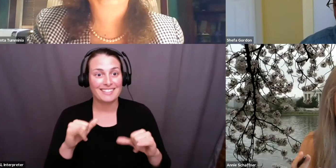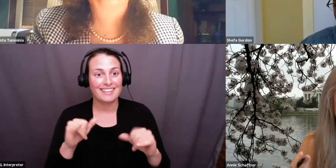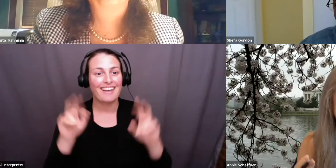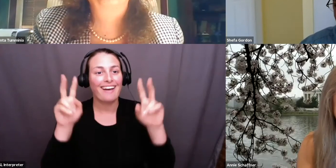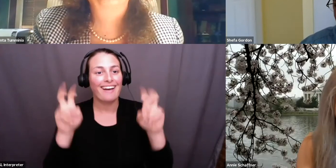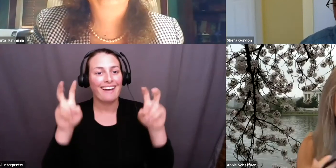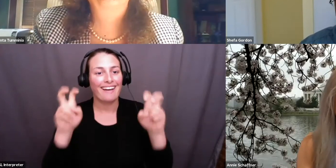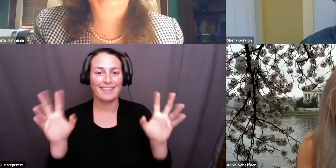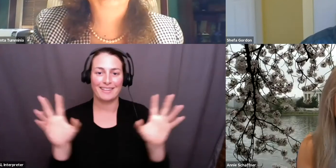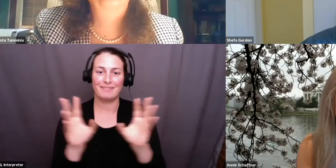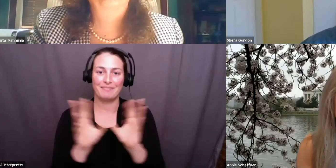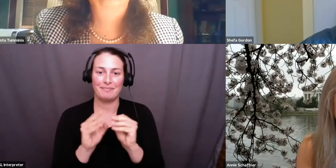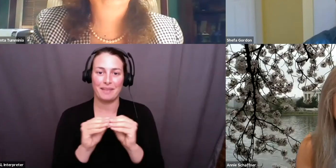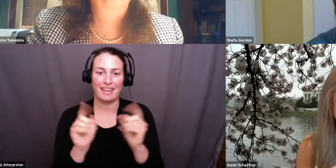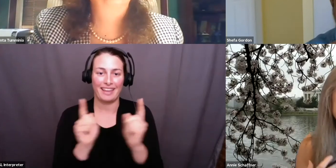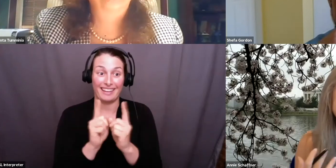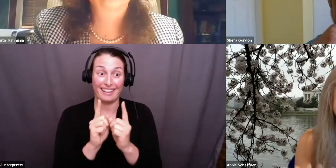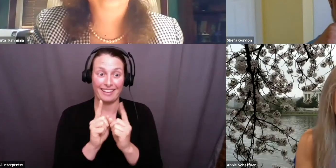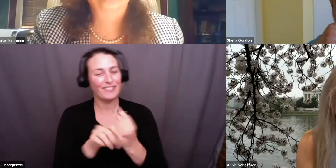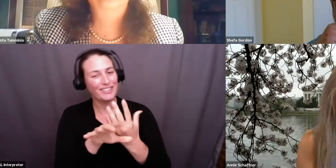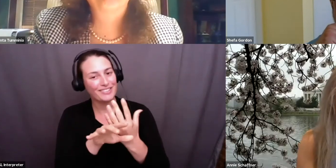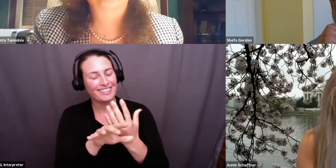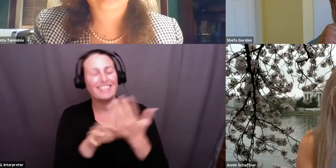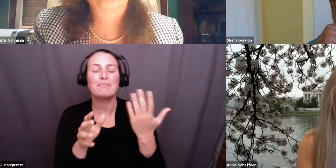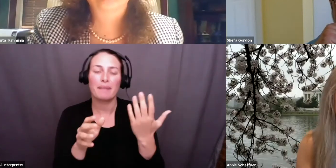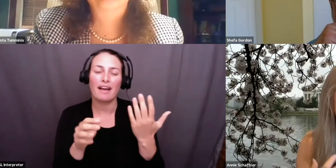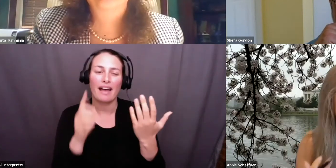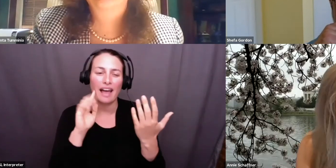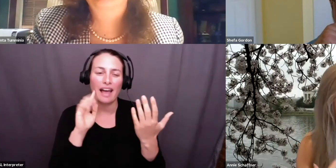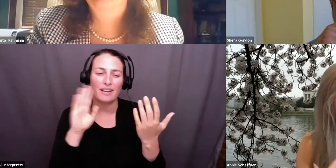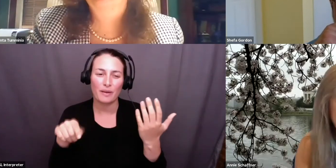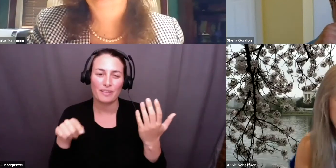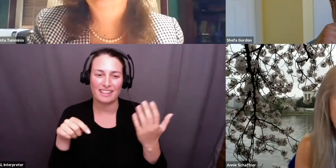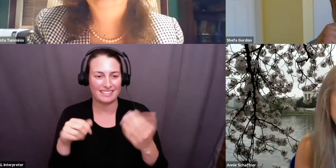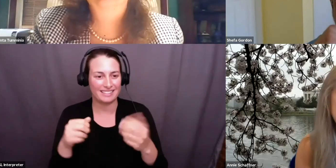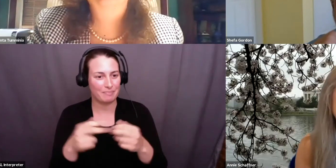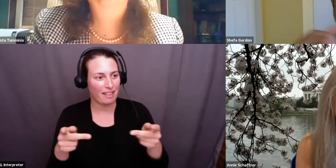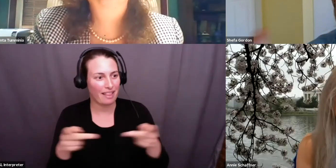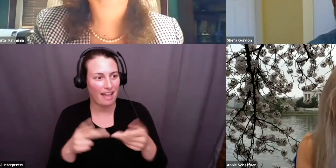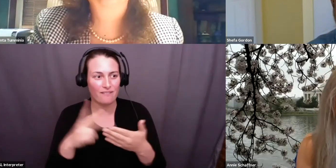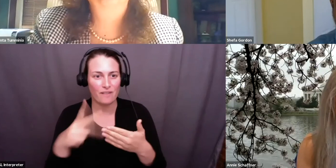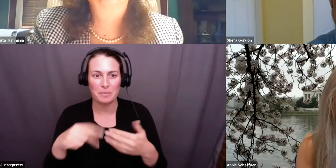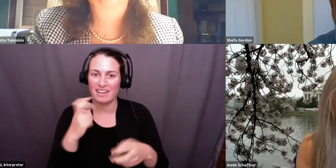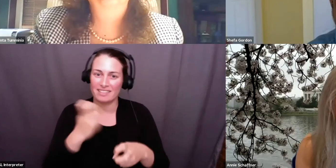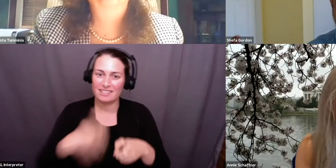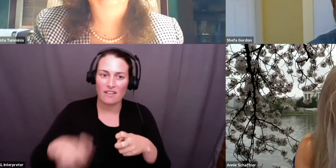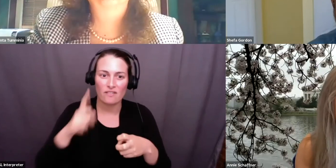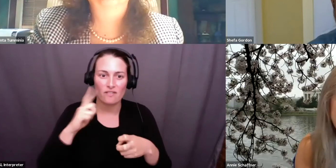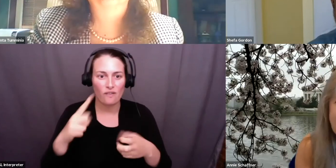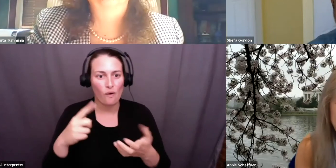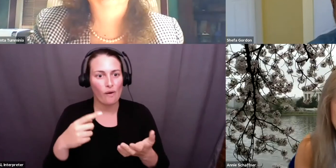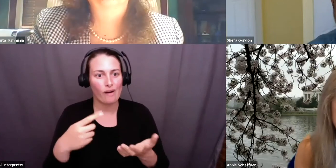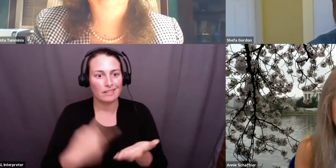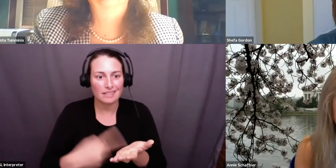isn’t as conducive to discussions and a lot of feedback, but please, any Council member